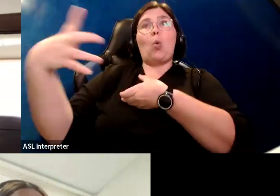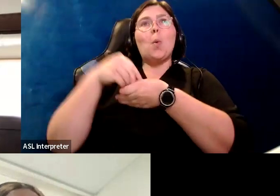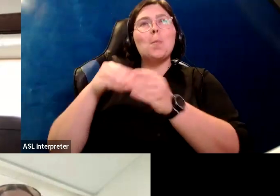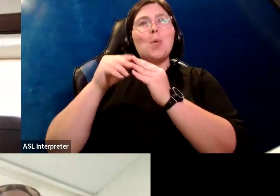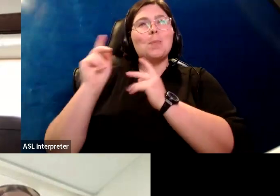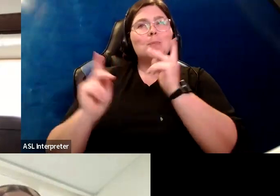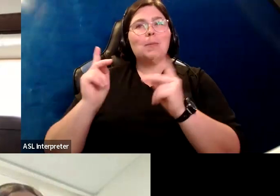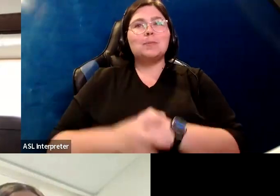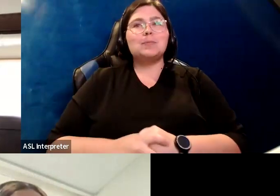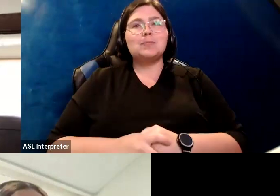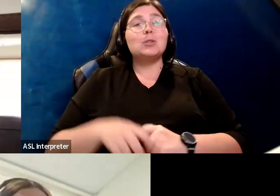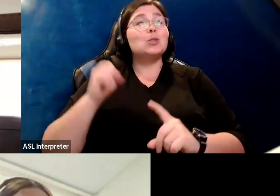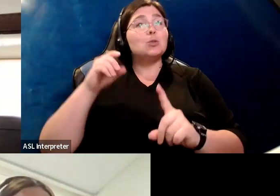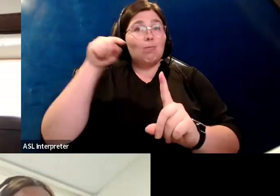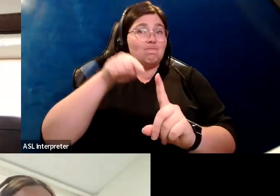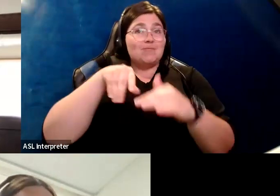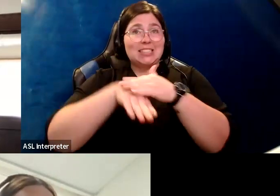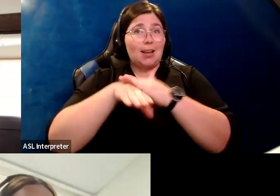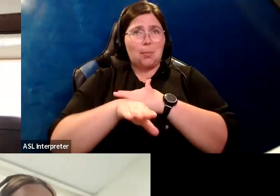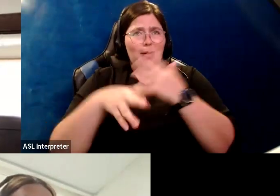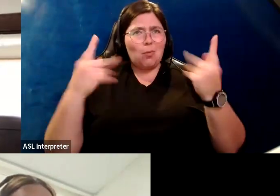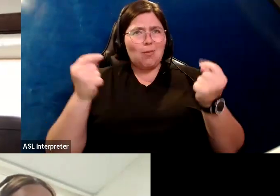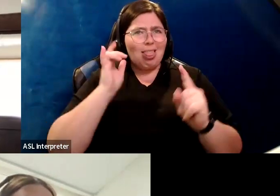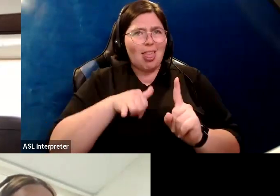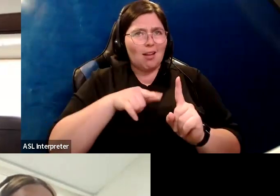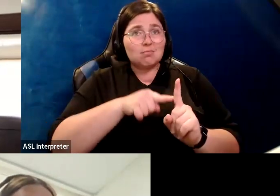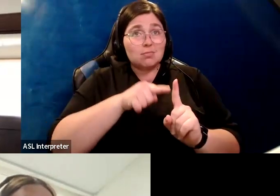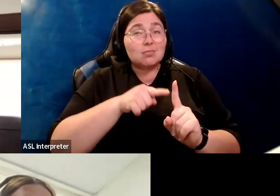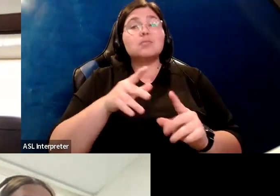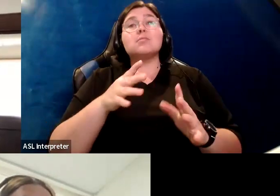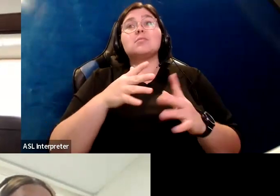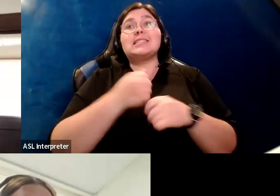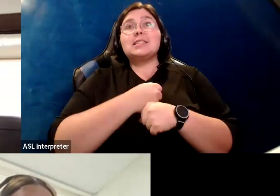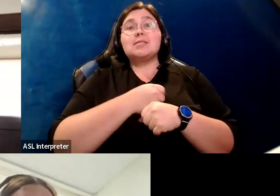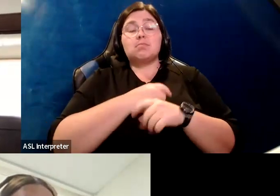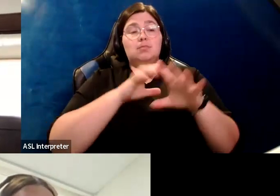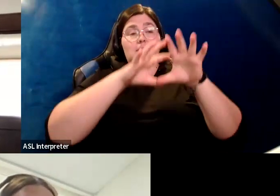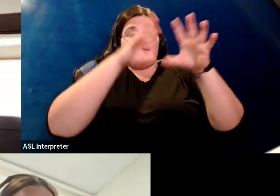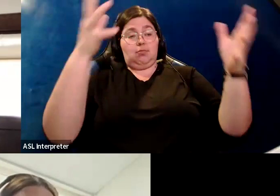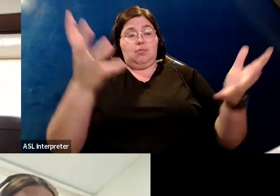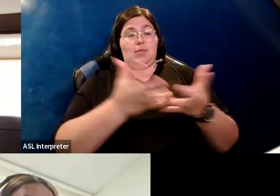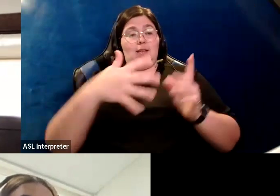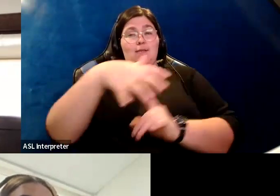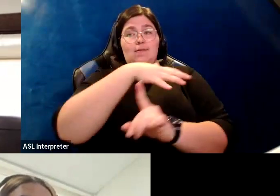So what is really accessibility? Accessibility is about creating an environment, products